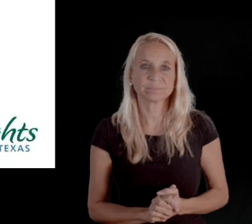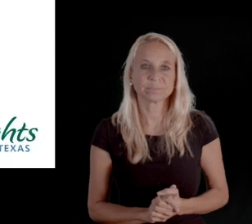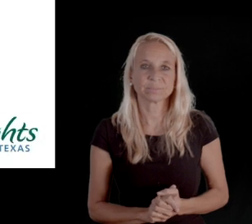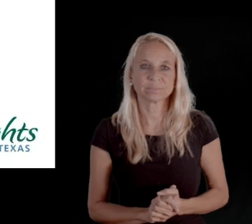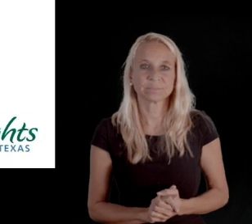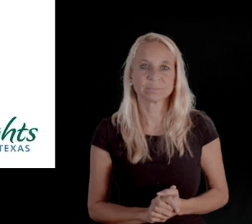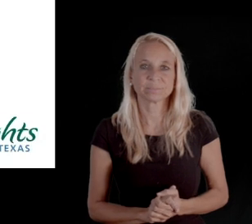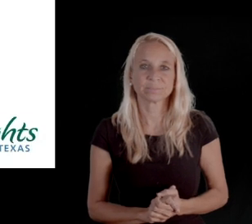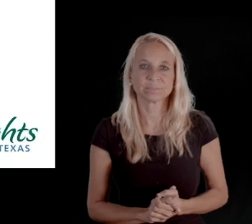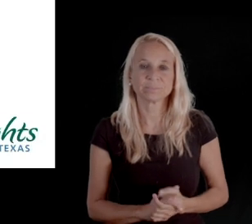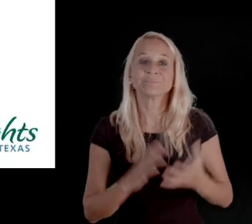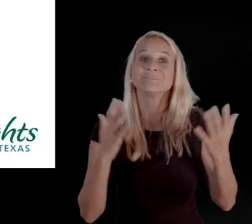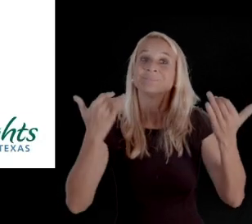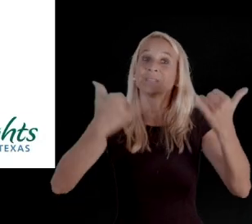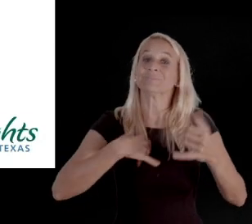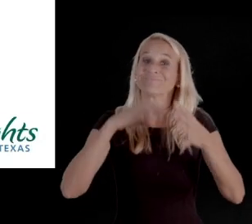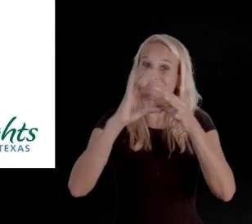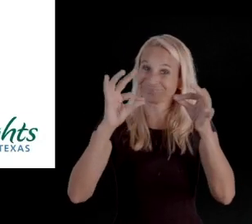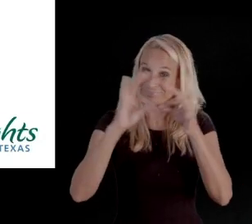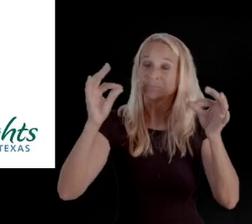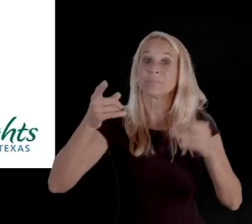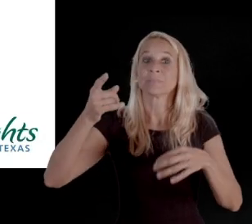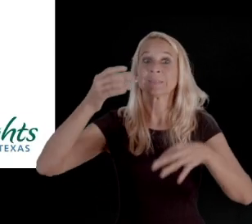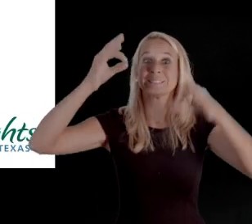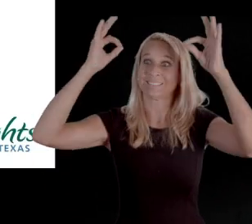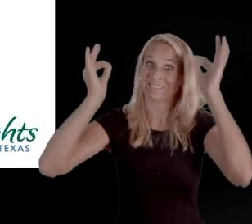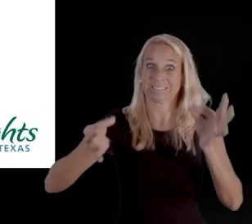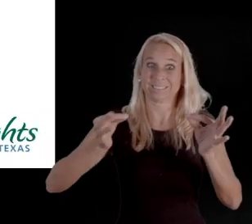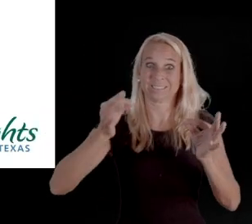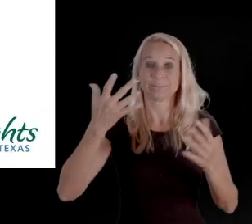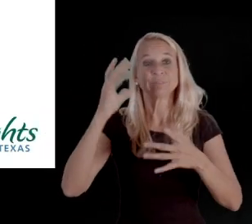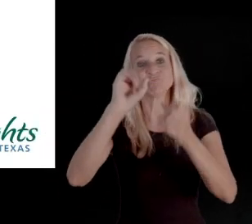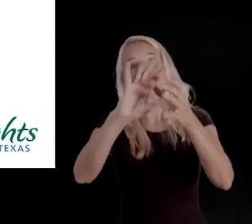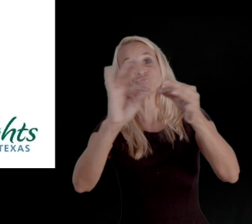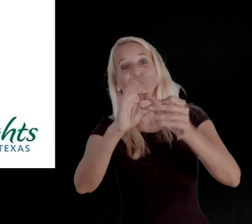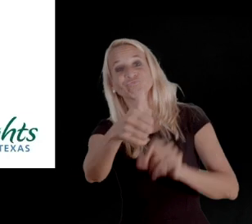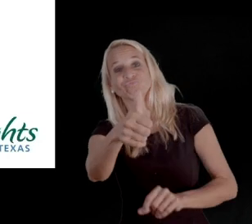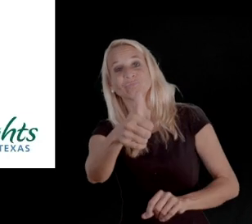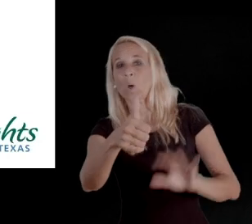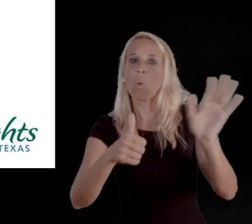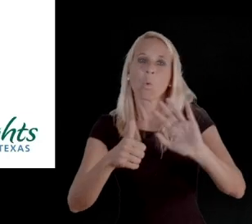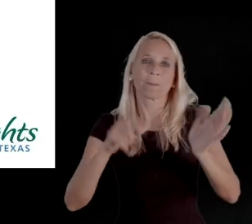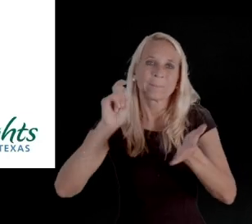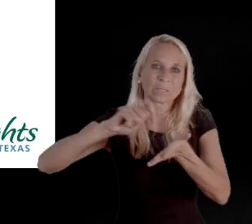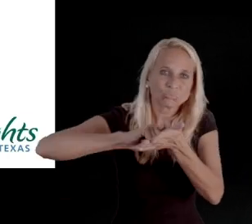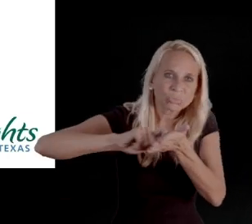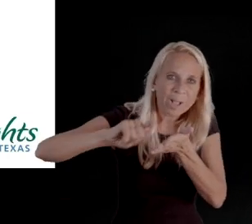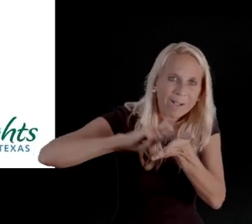As I mentioned, the decision has to be in writing. Although they give a due date, do not be concerned